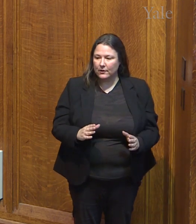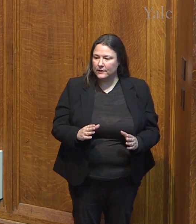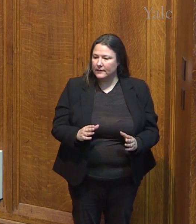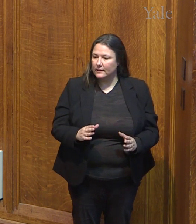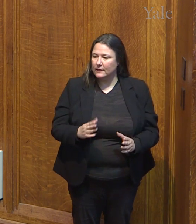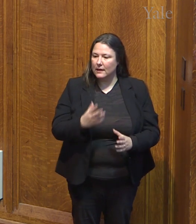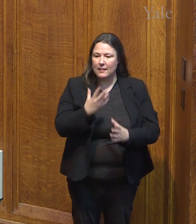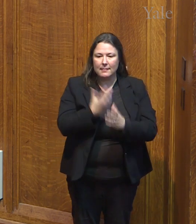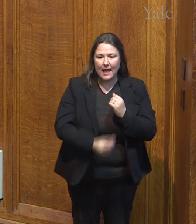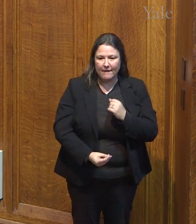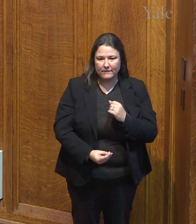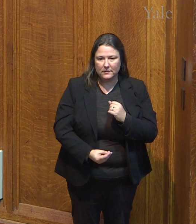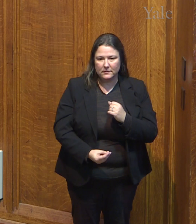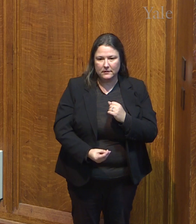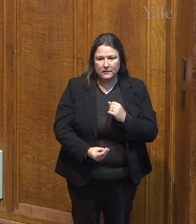the instrument of their instruction.